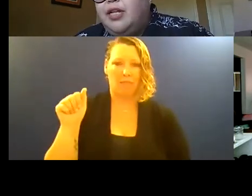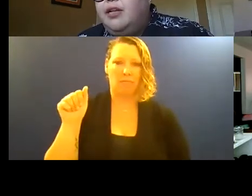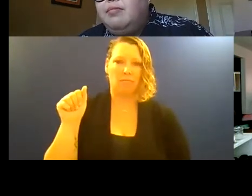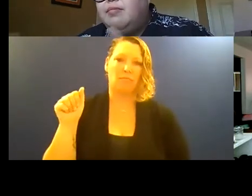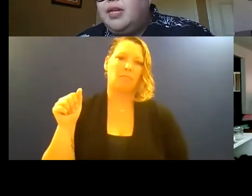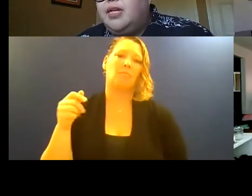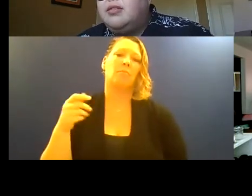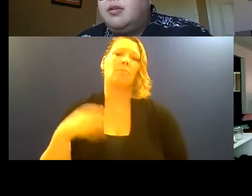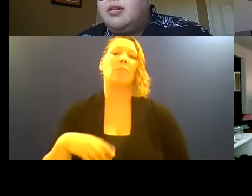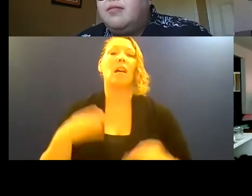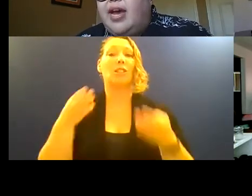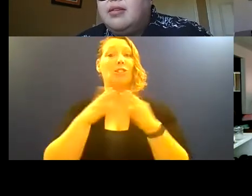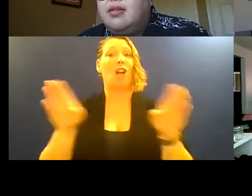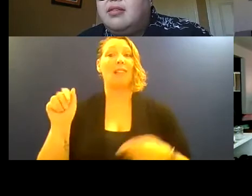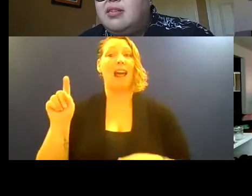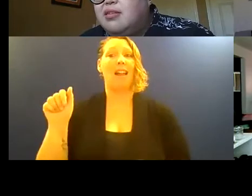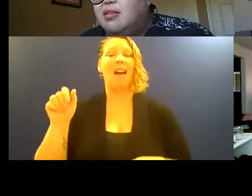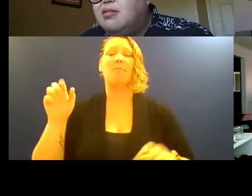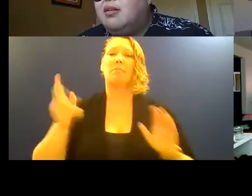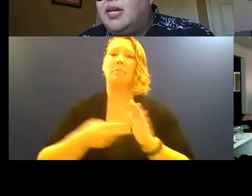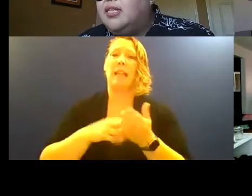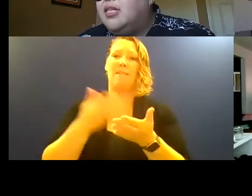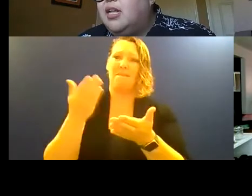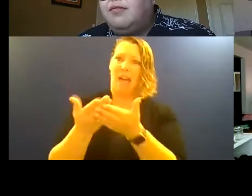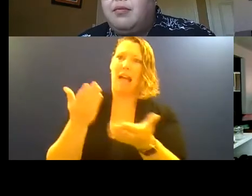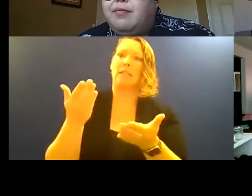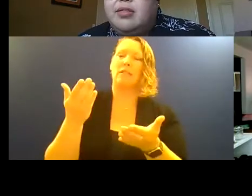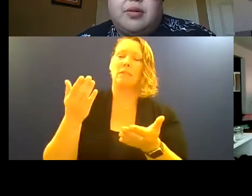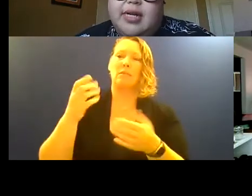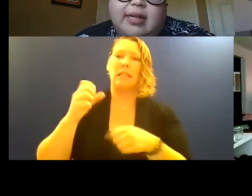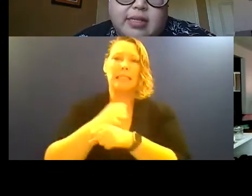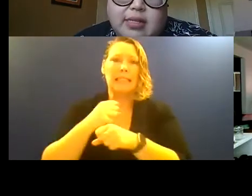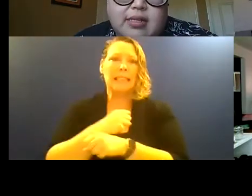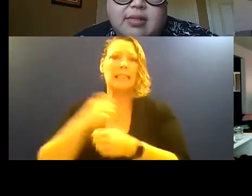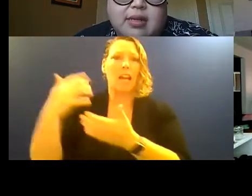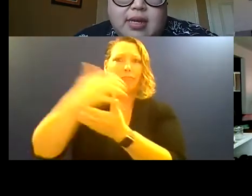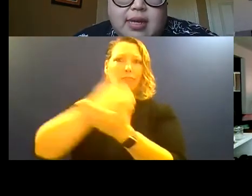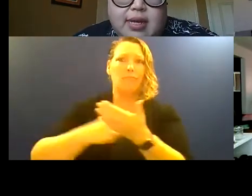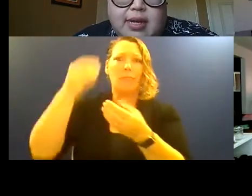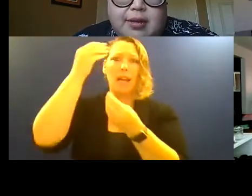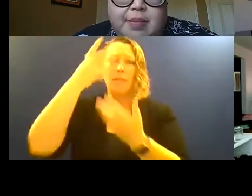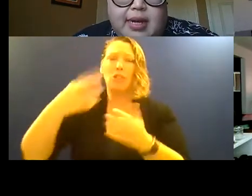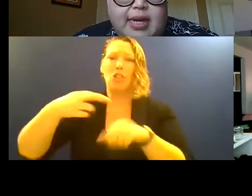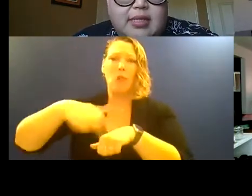Very generally data is known as facts and statistics collected together for reference or analysis.